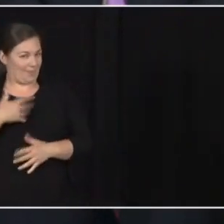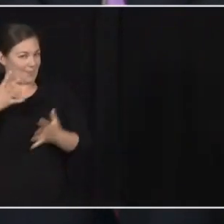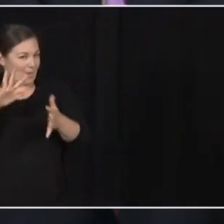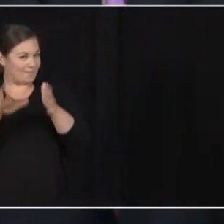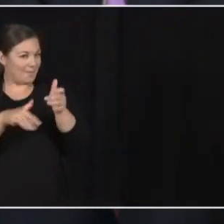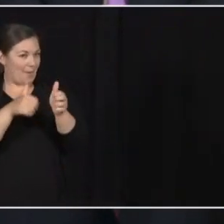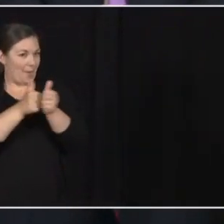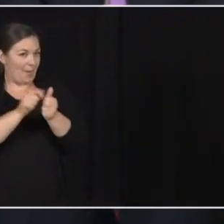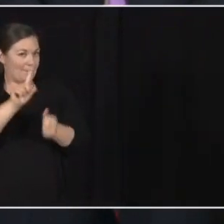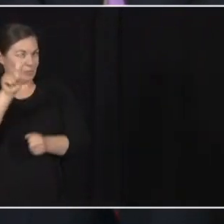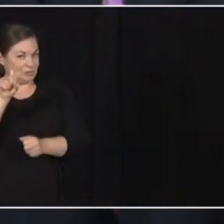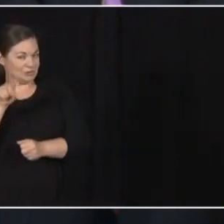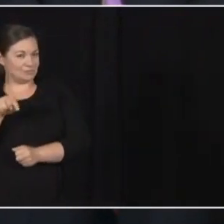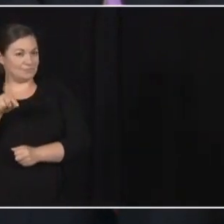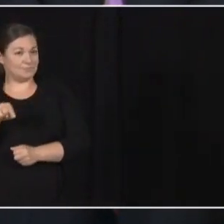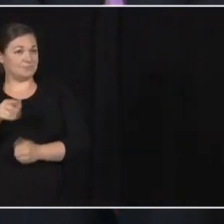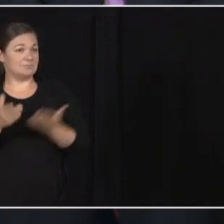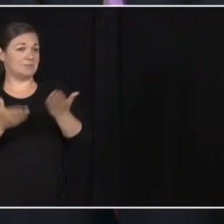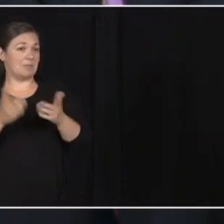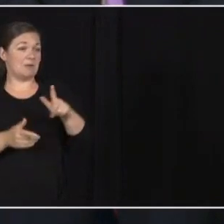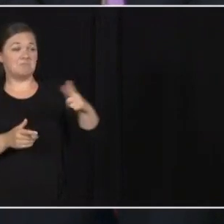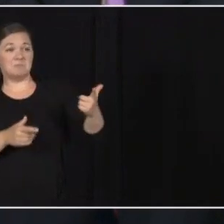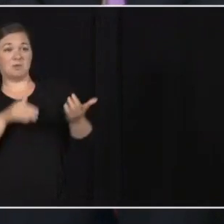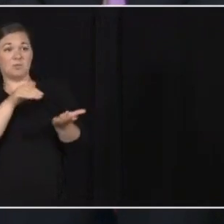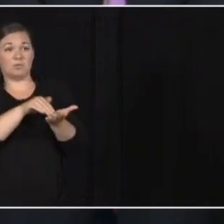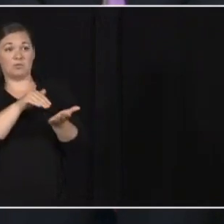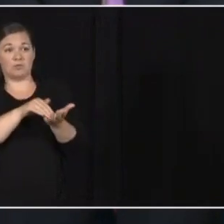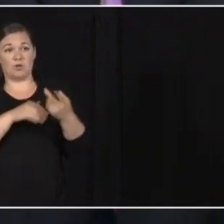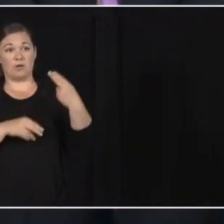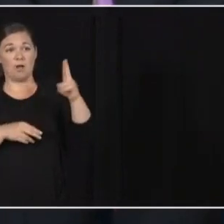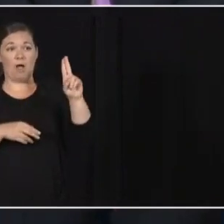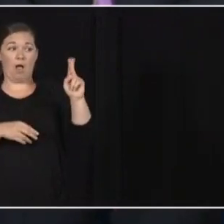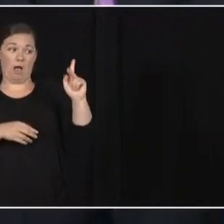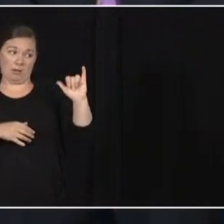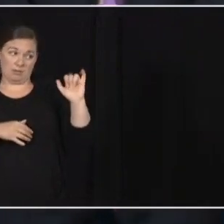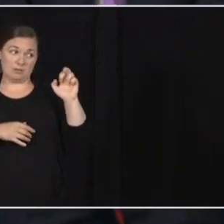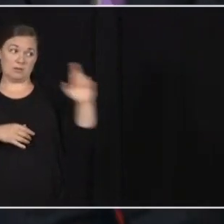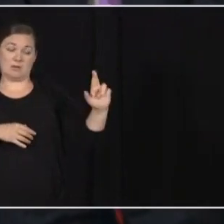I just wanted to follow up on John's question.